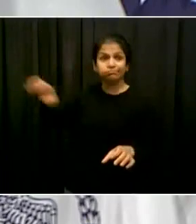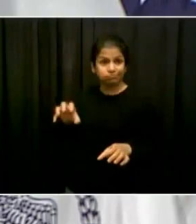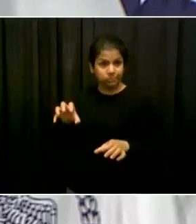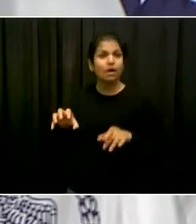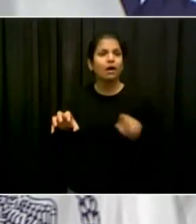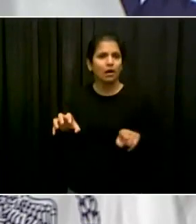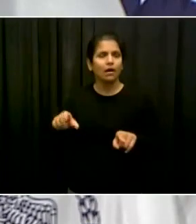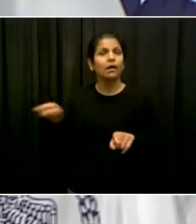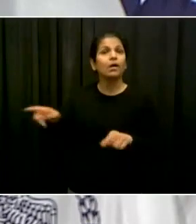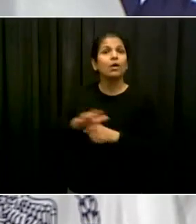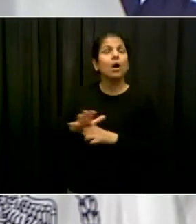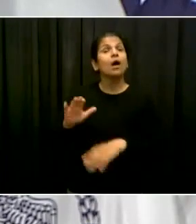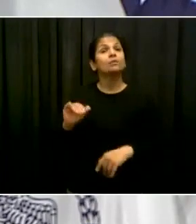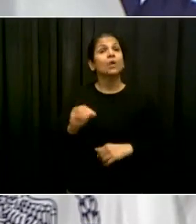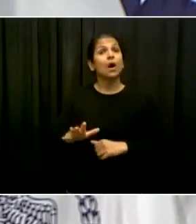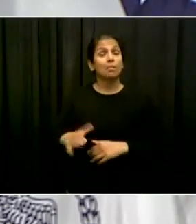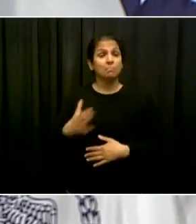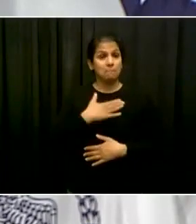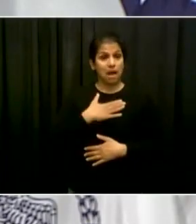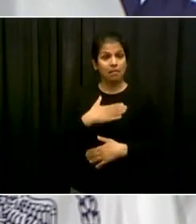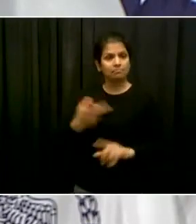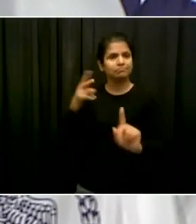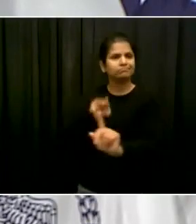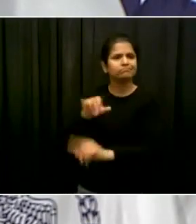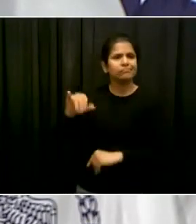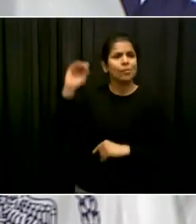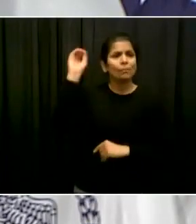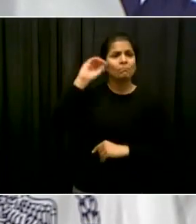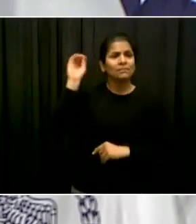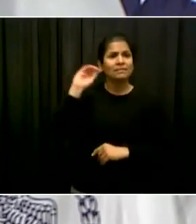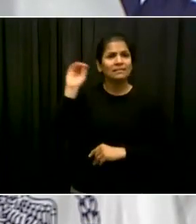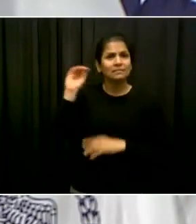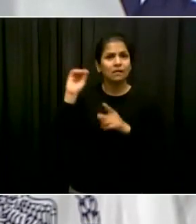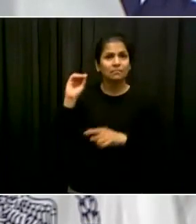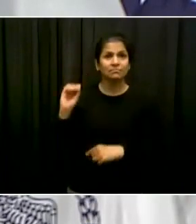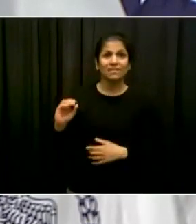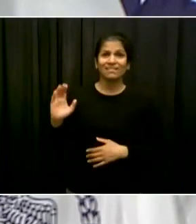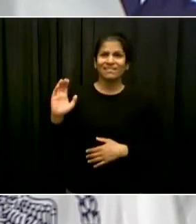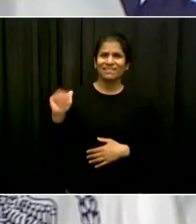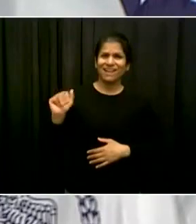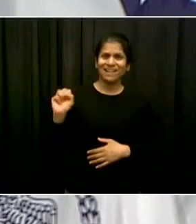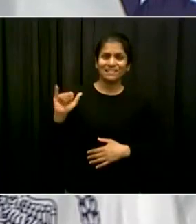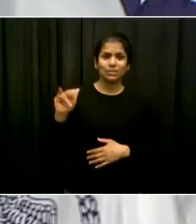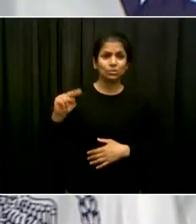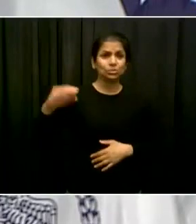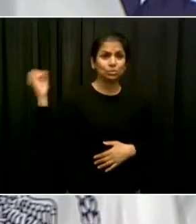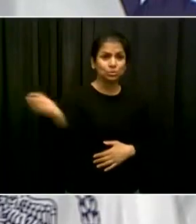York as well, but mayor de Blasio isn't so sure of that. I've always been clear